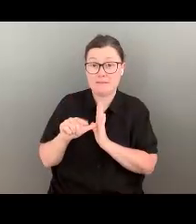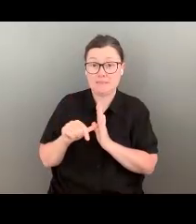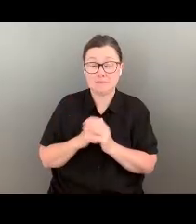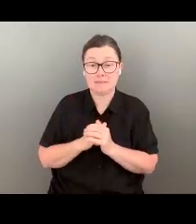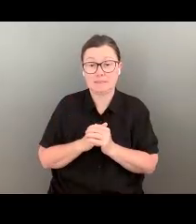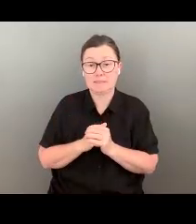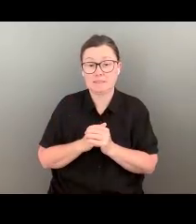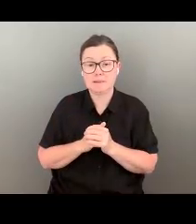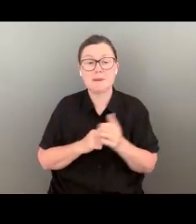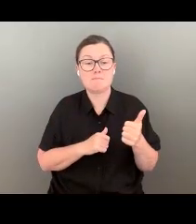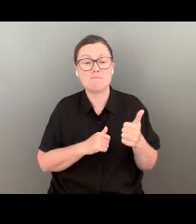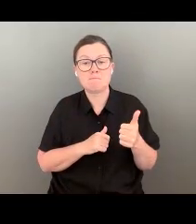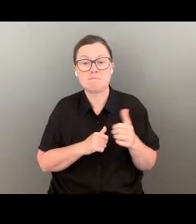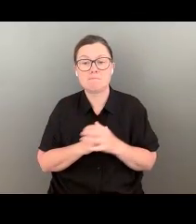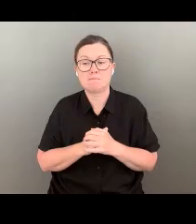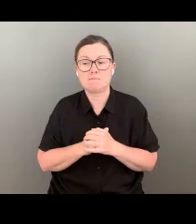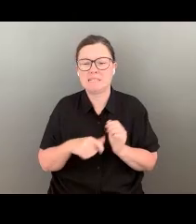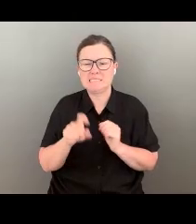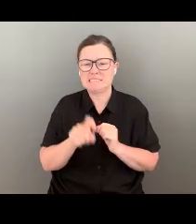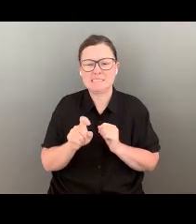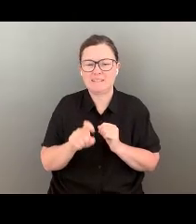So we'll circle through. Yeah.